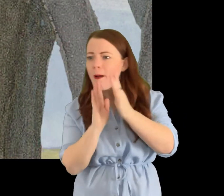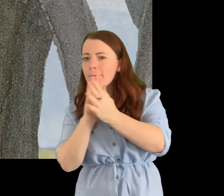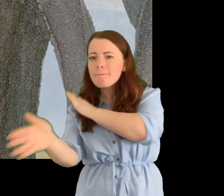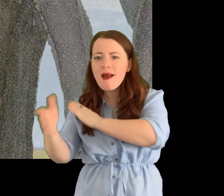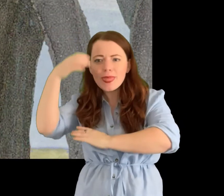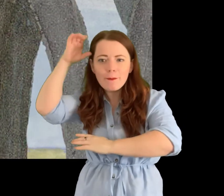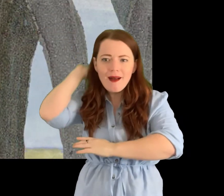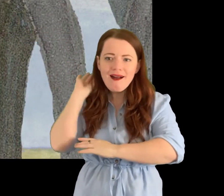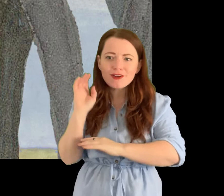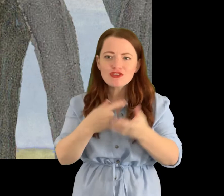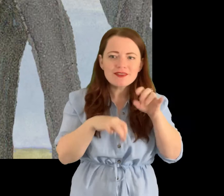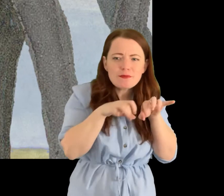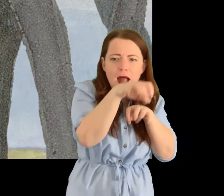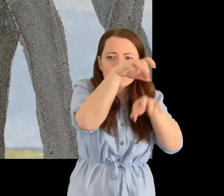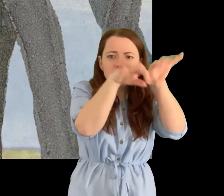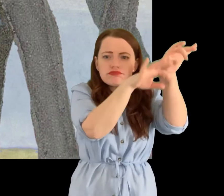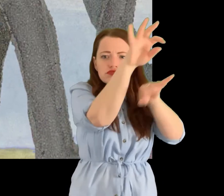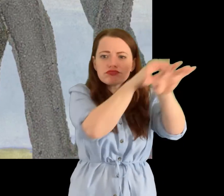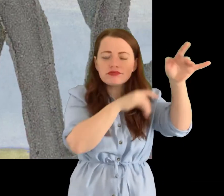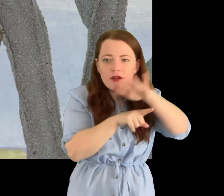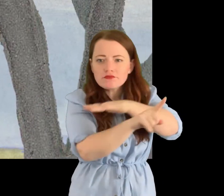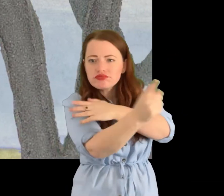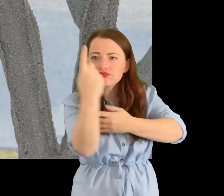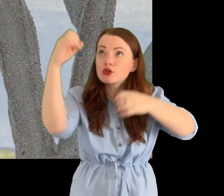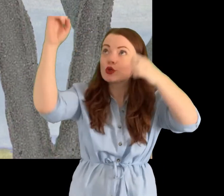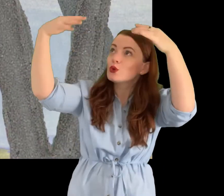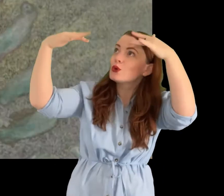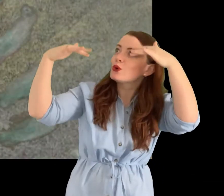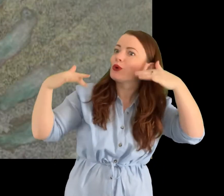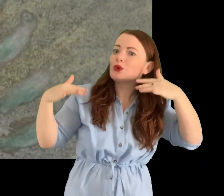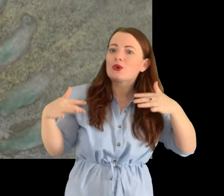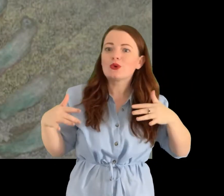Past the badgers new-found set Spiders climbing, dewdrop shining